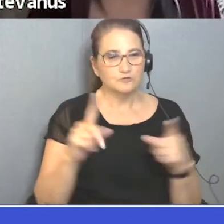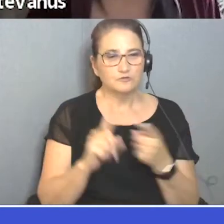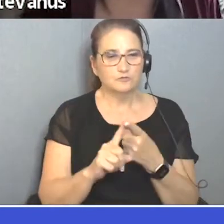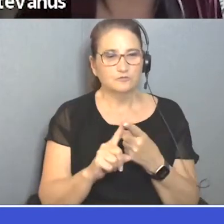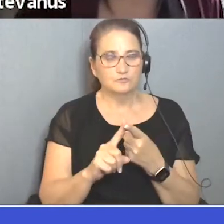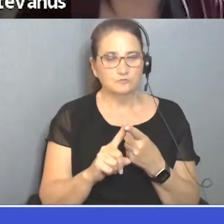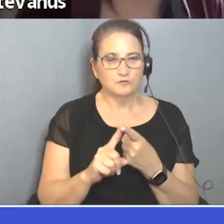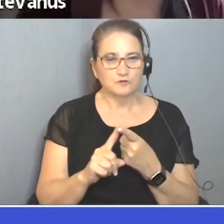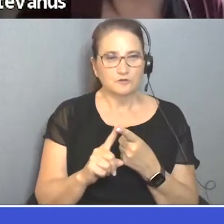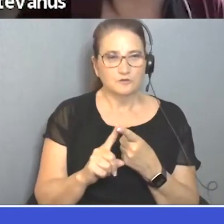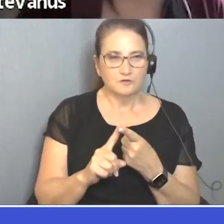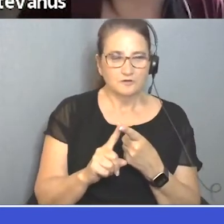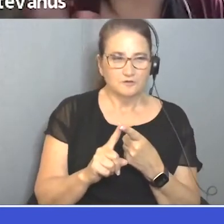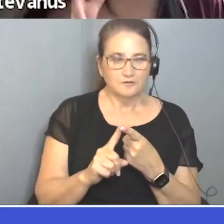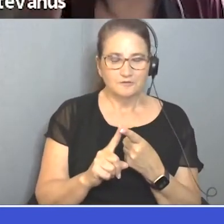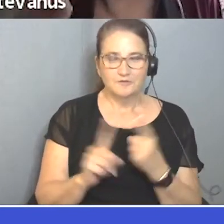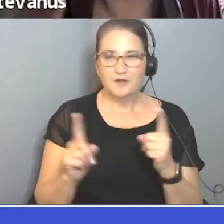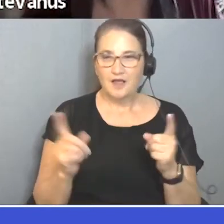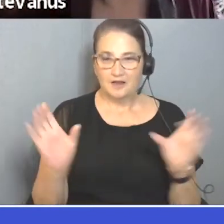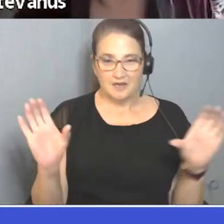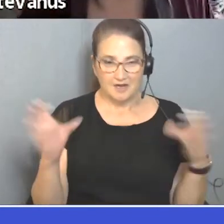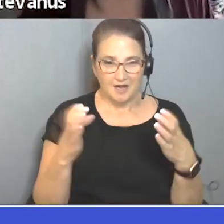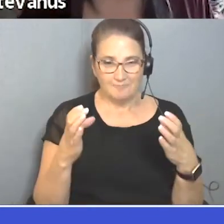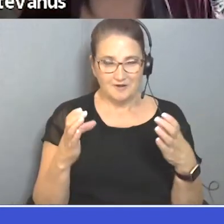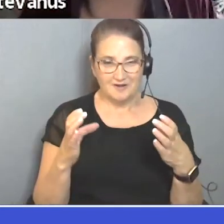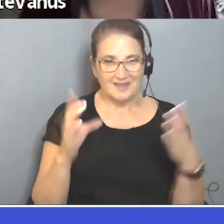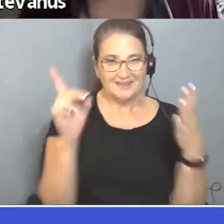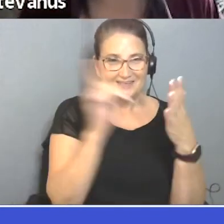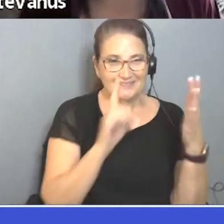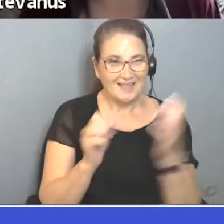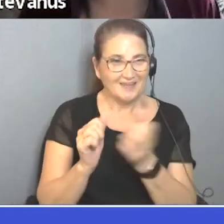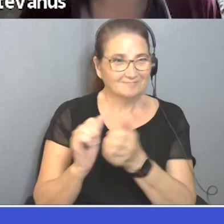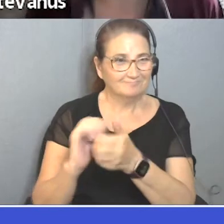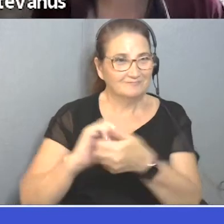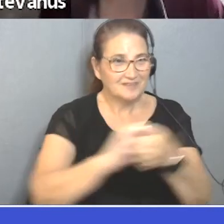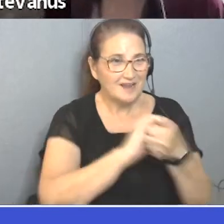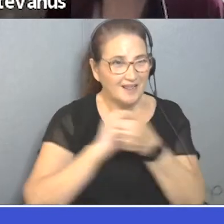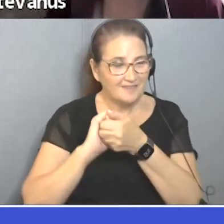redesign together. That people who might not